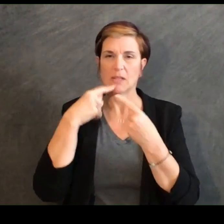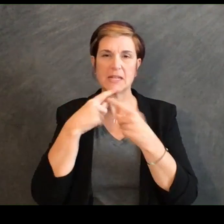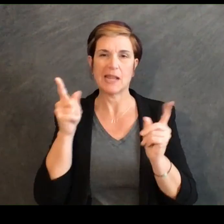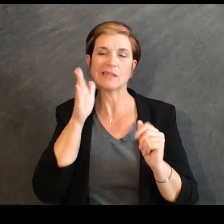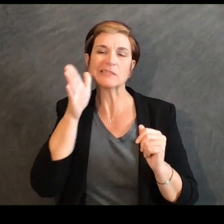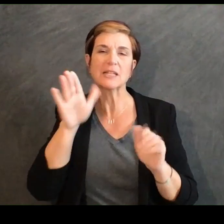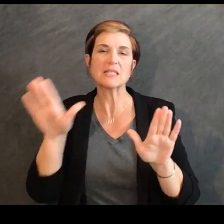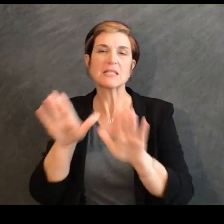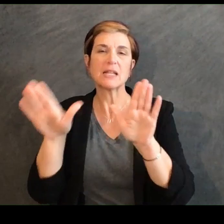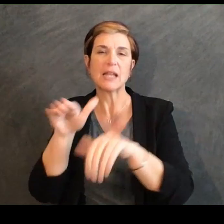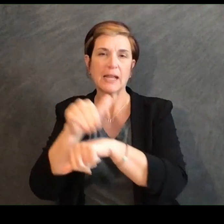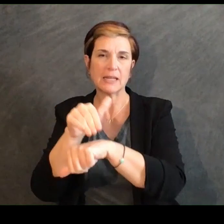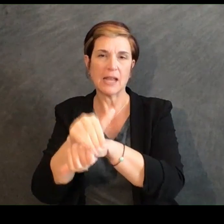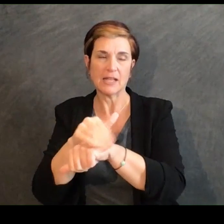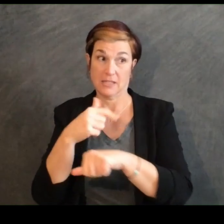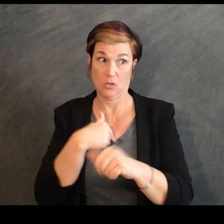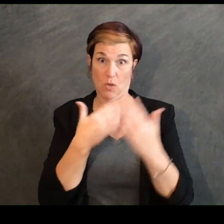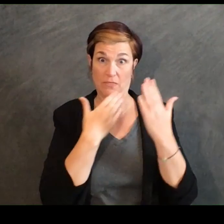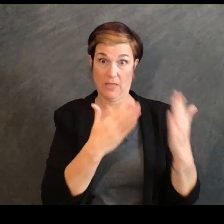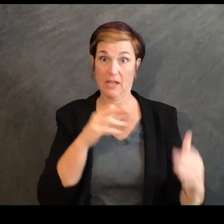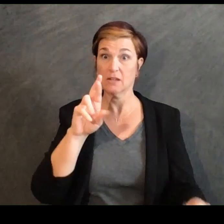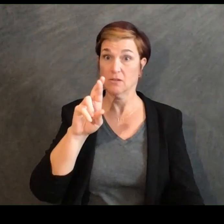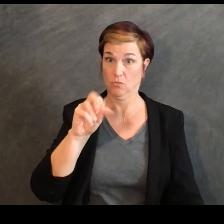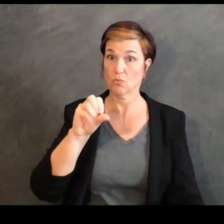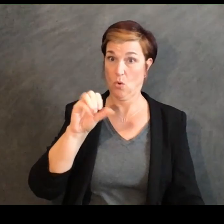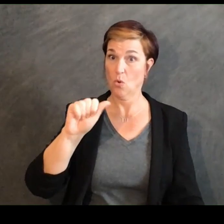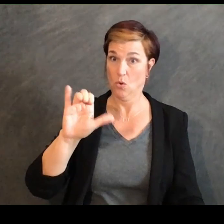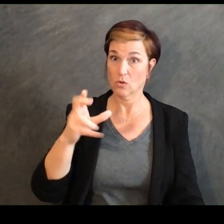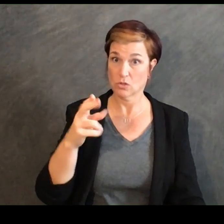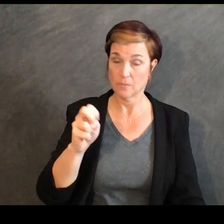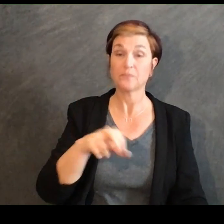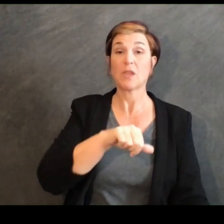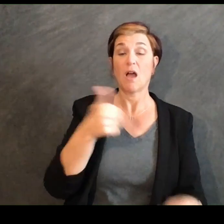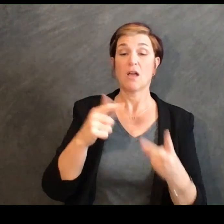their incredible work I'd also like to thank thermo Fisher the FDA's goal is to